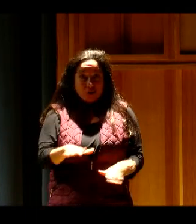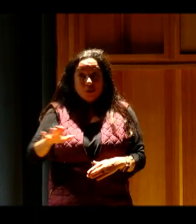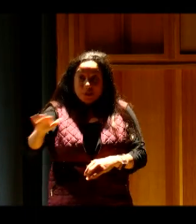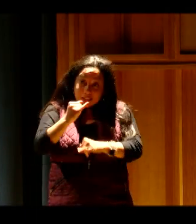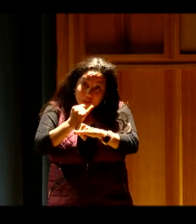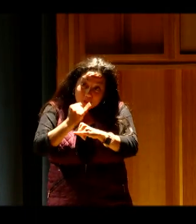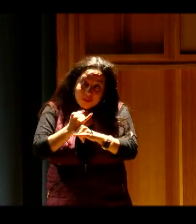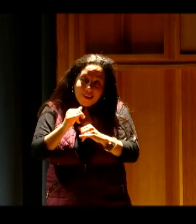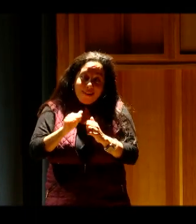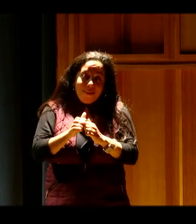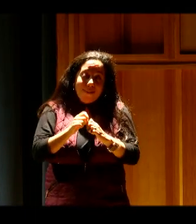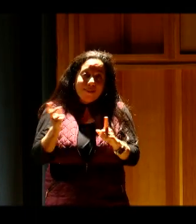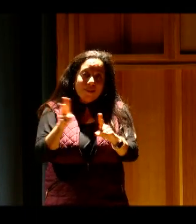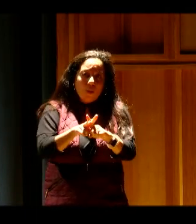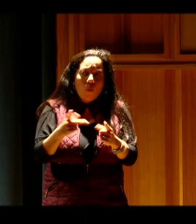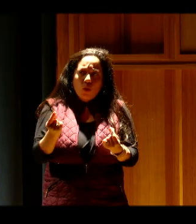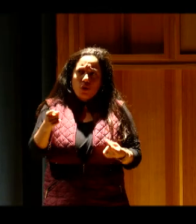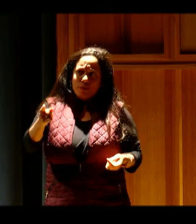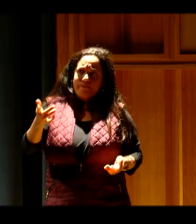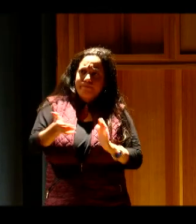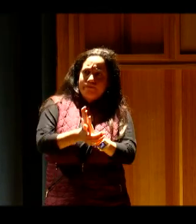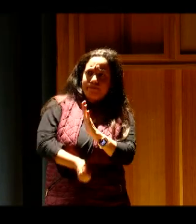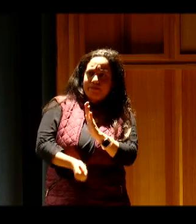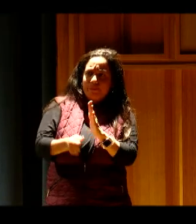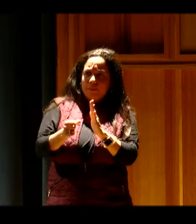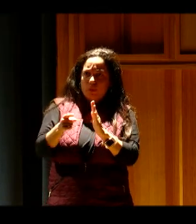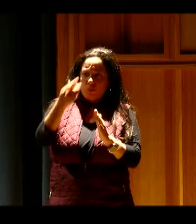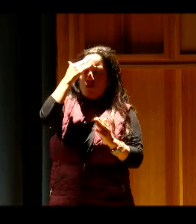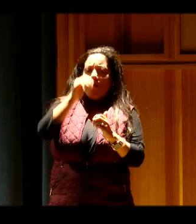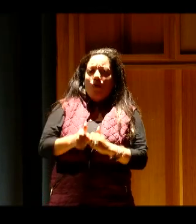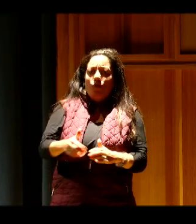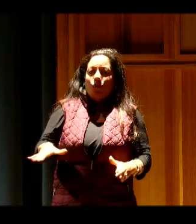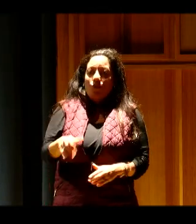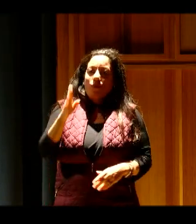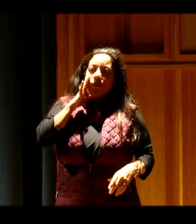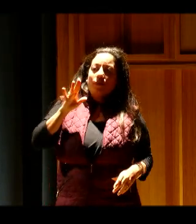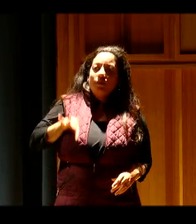What are the things that you're good at that you know how to do that could be useful to taking these forward?